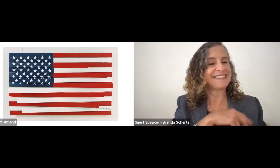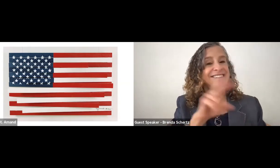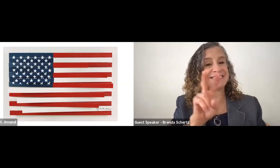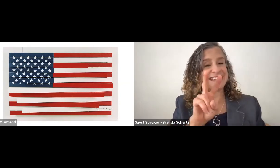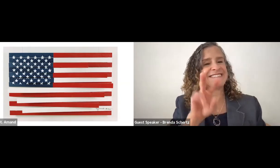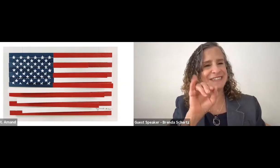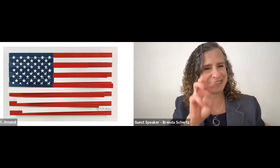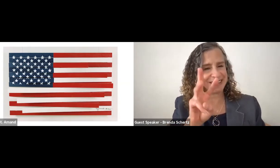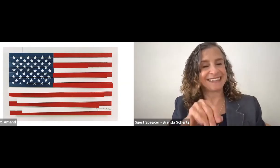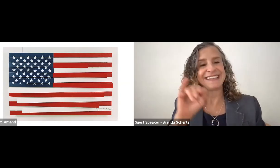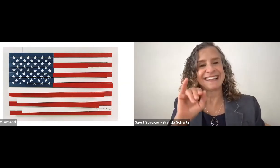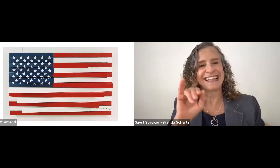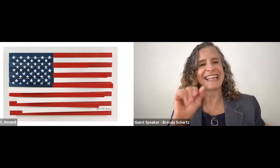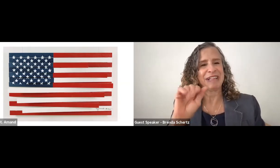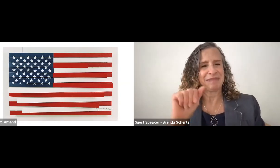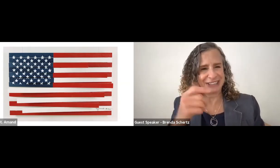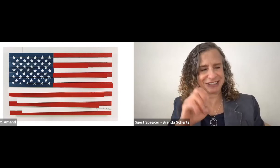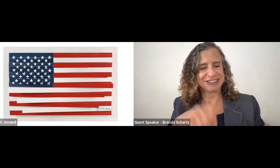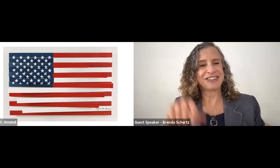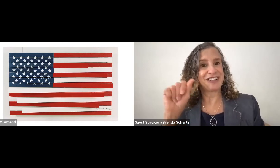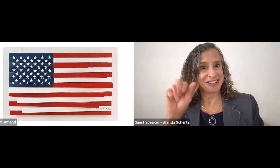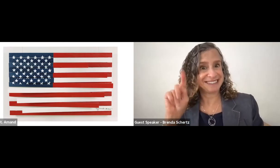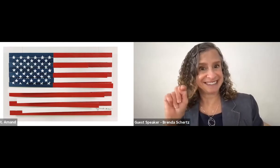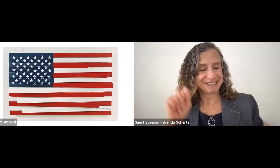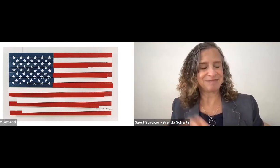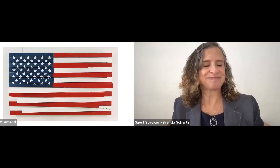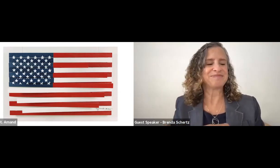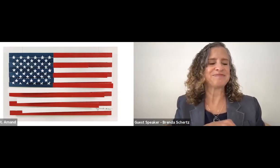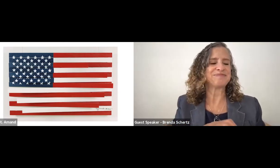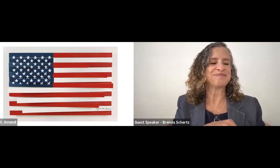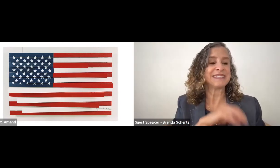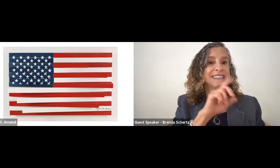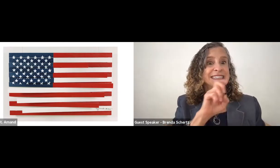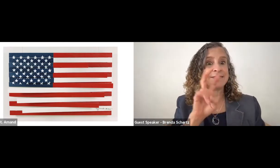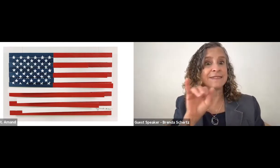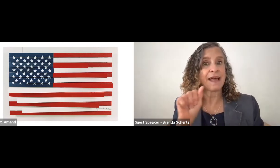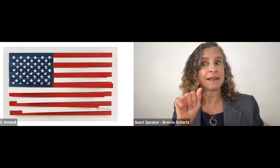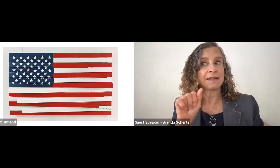De'VIA stands for Deaf View Image Art.